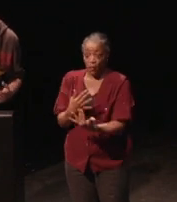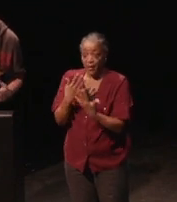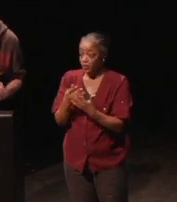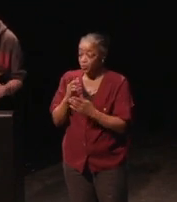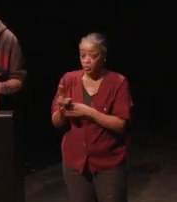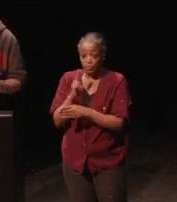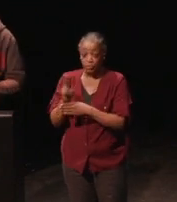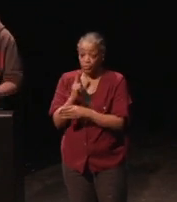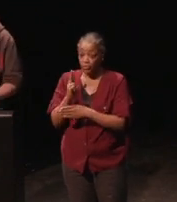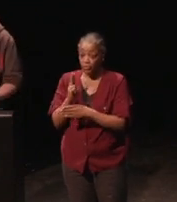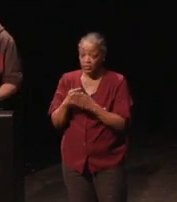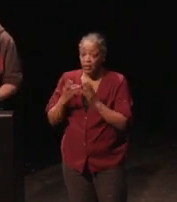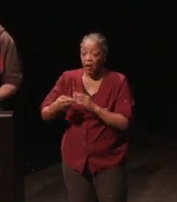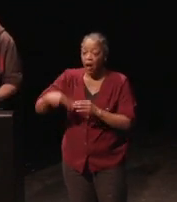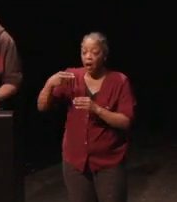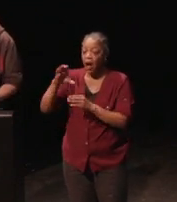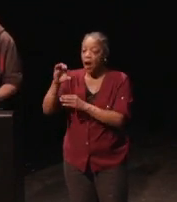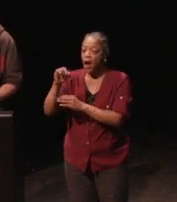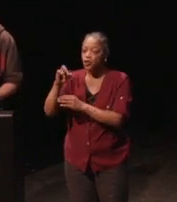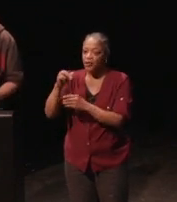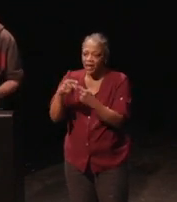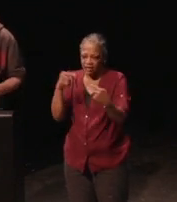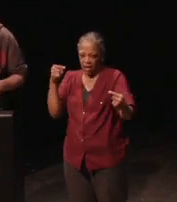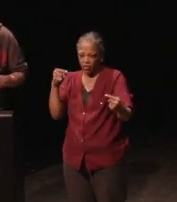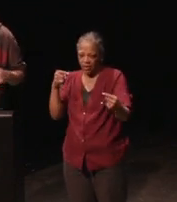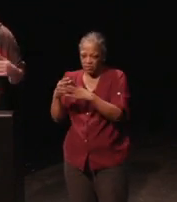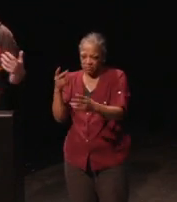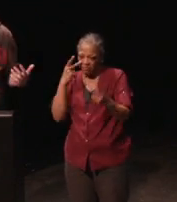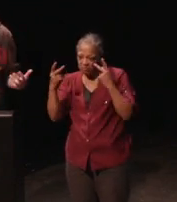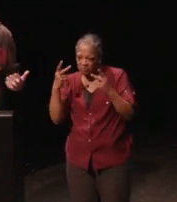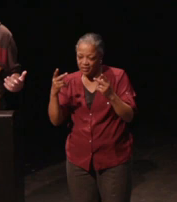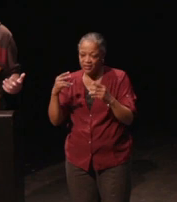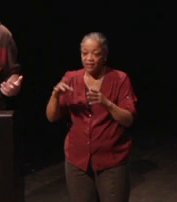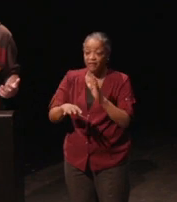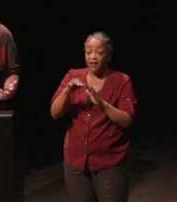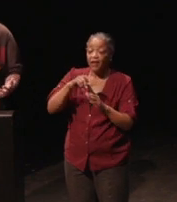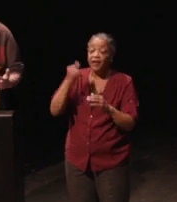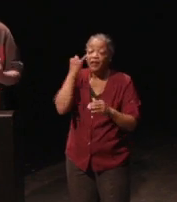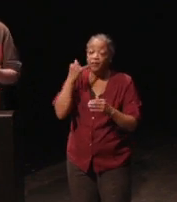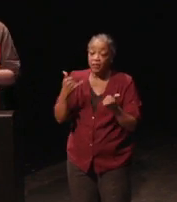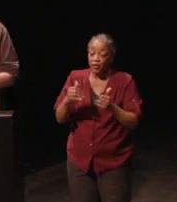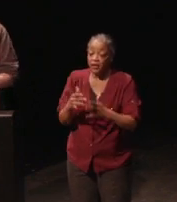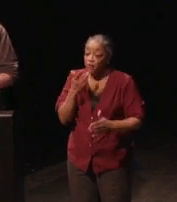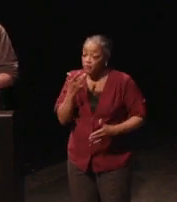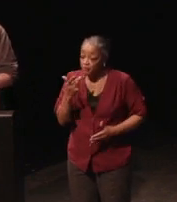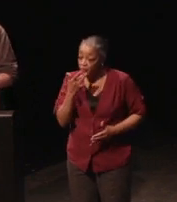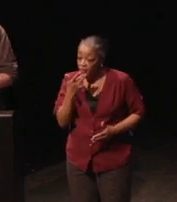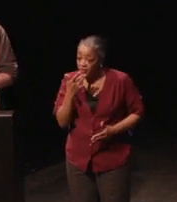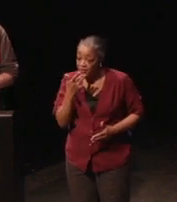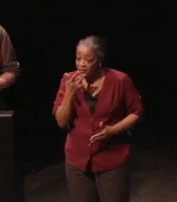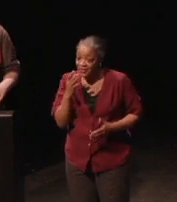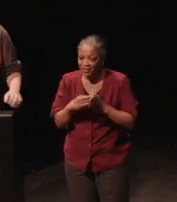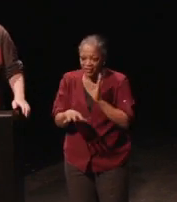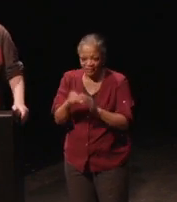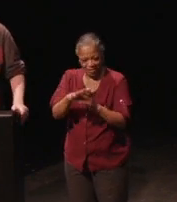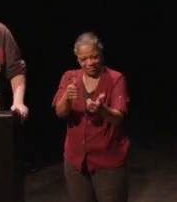Also, a high contrast flank that you can access to find out if a player has got preference for that, which you can then apply in your game.